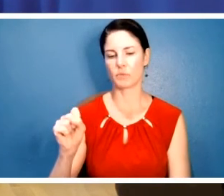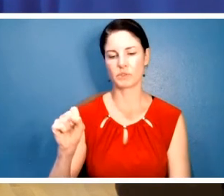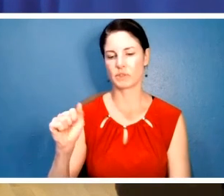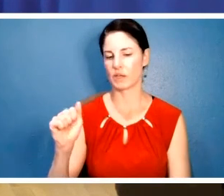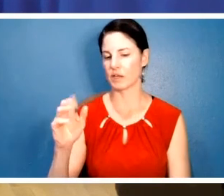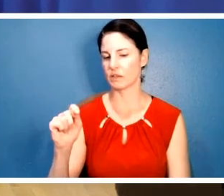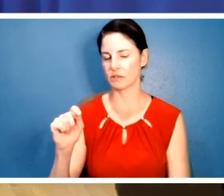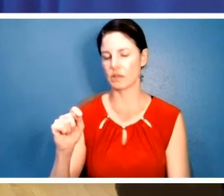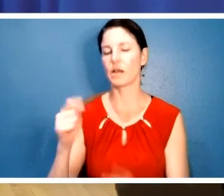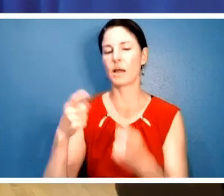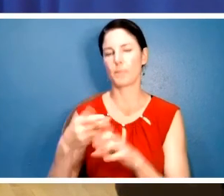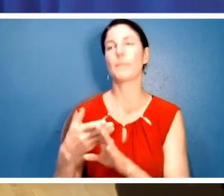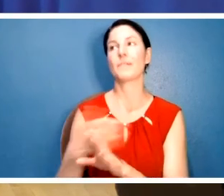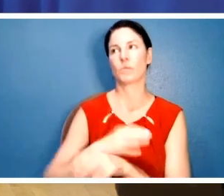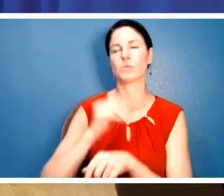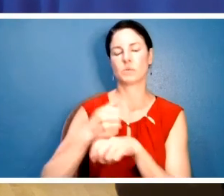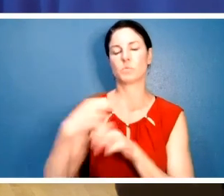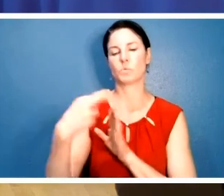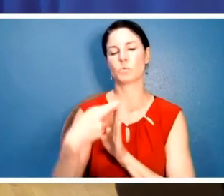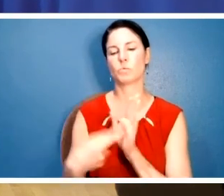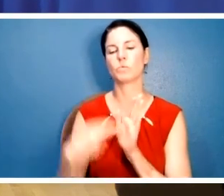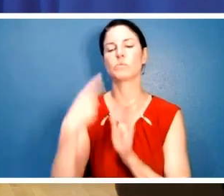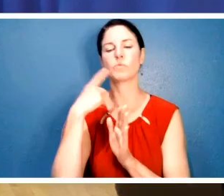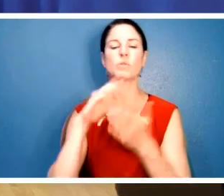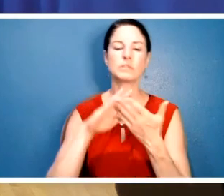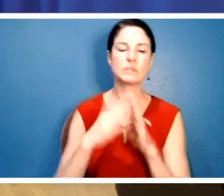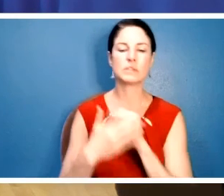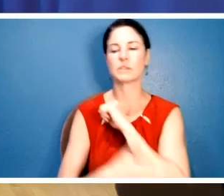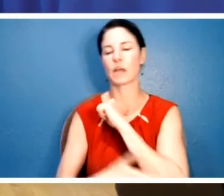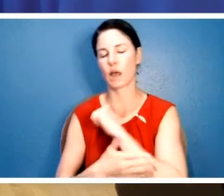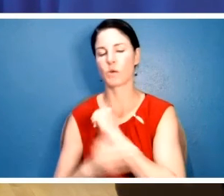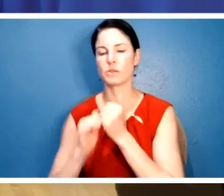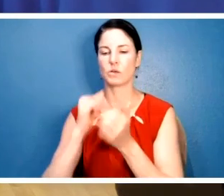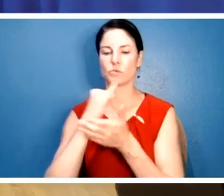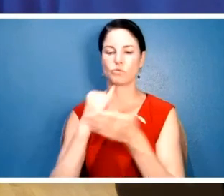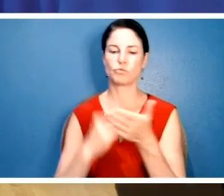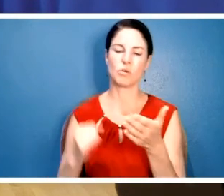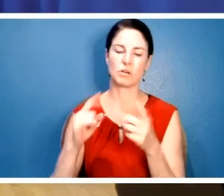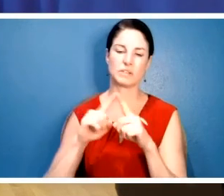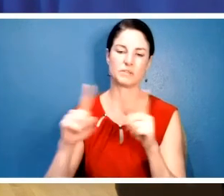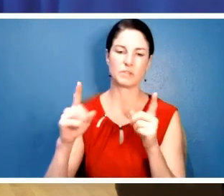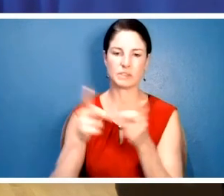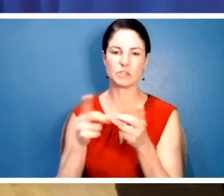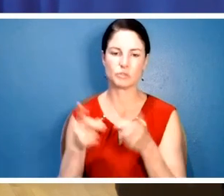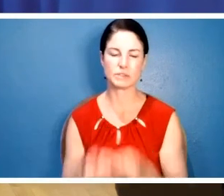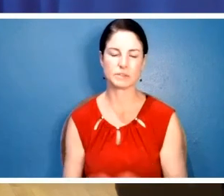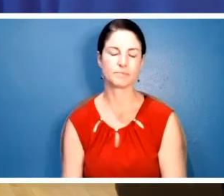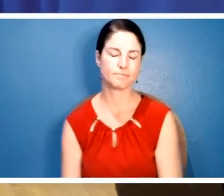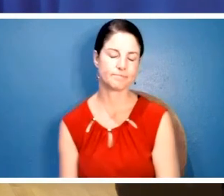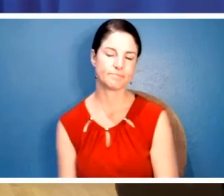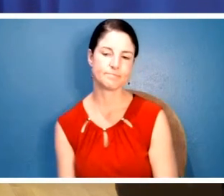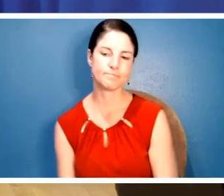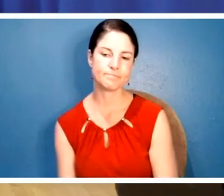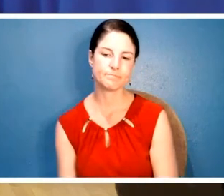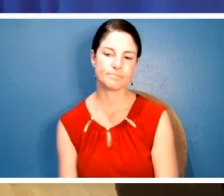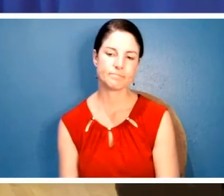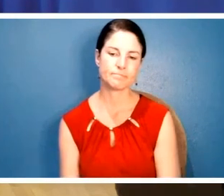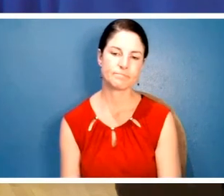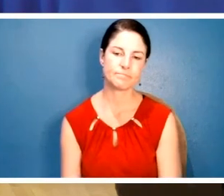Establishing the rules for how cities and counties are going to draw districts got it great Thank you so much for that question.